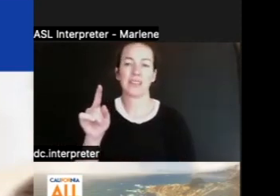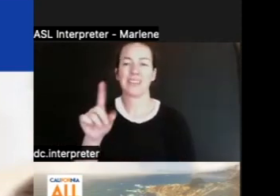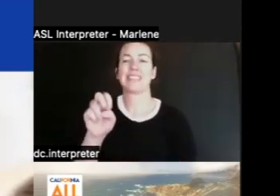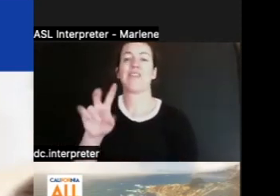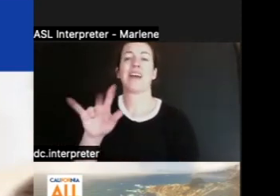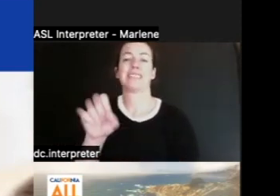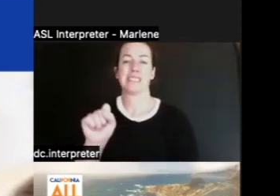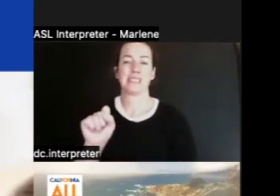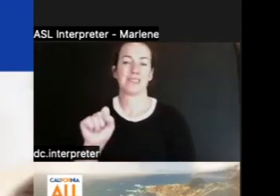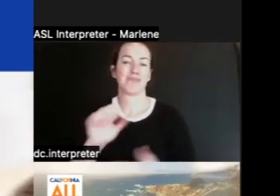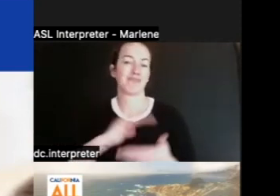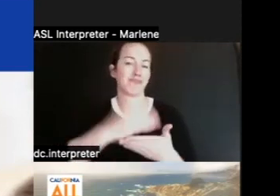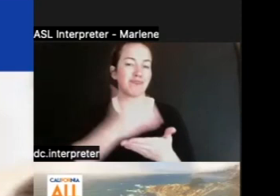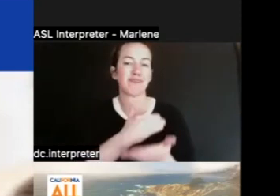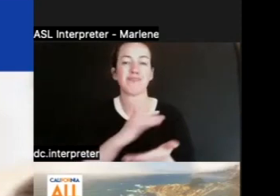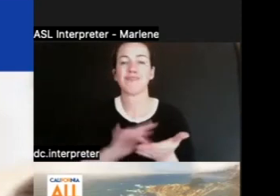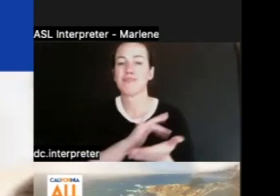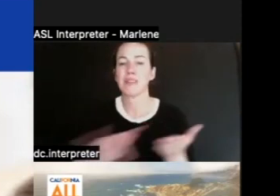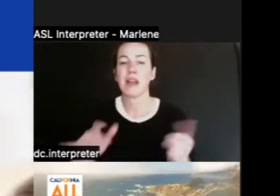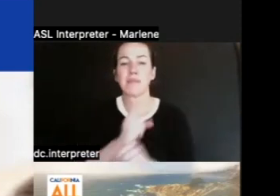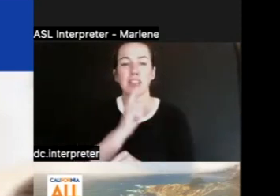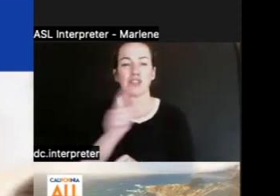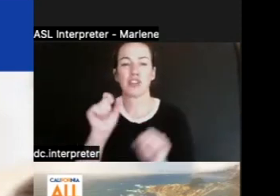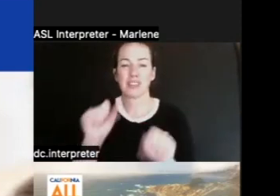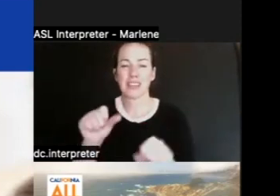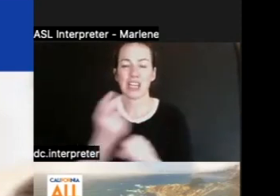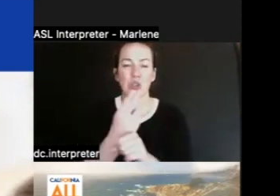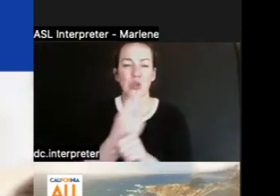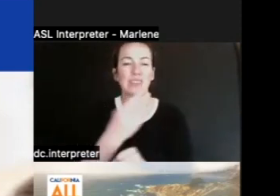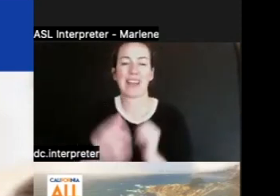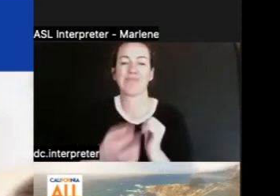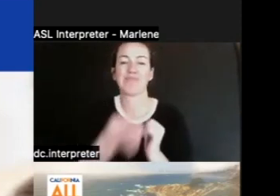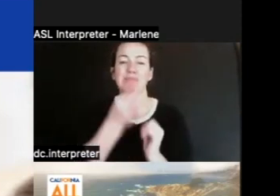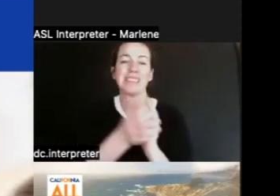then the training and skills to be able to use those as well. So it's all part of the